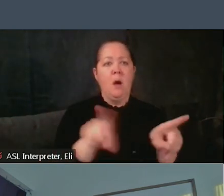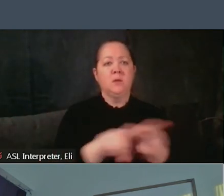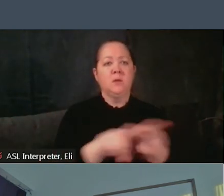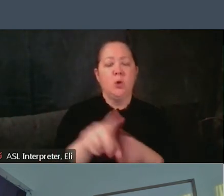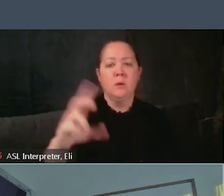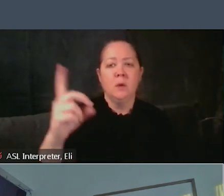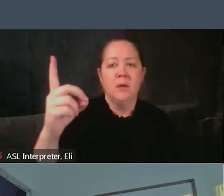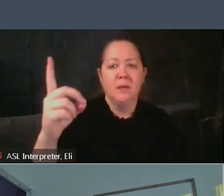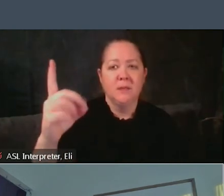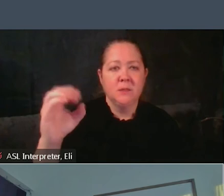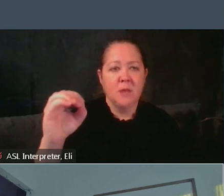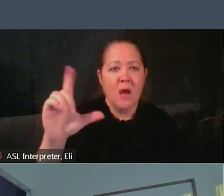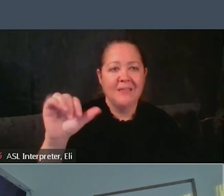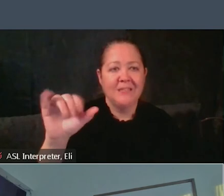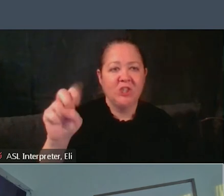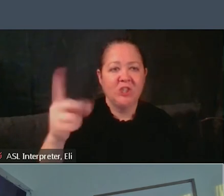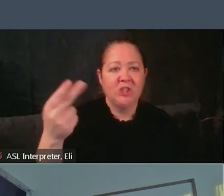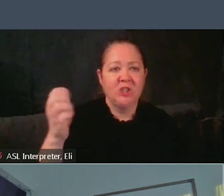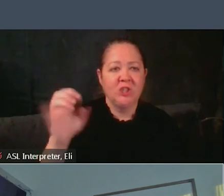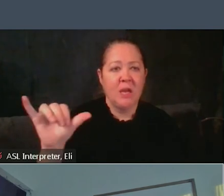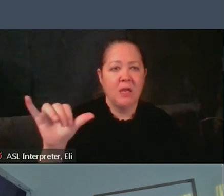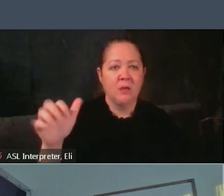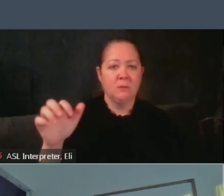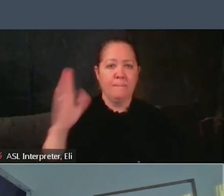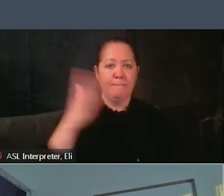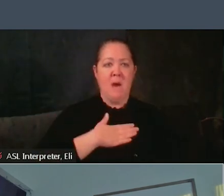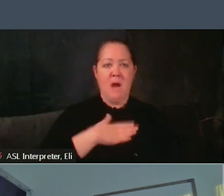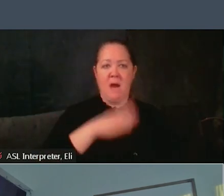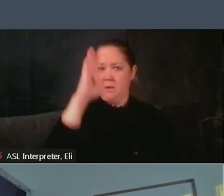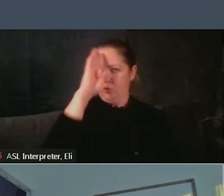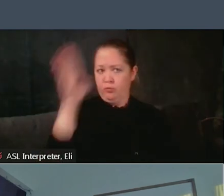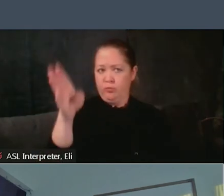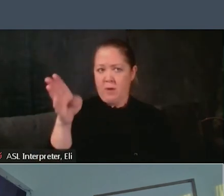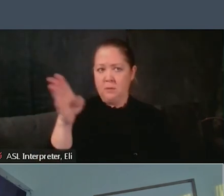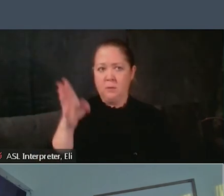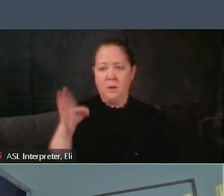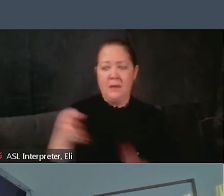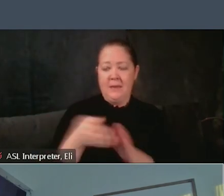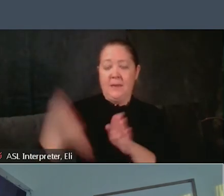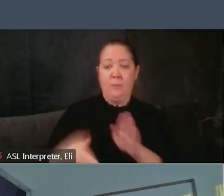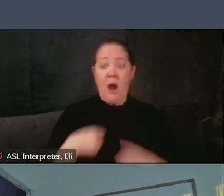my direct neighbor. And she was talking about my household and I've on many occasions, told my daughters not to what?